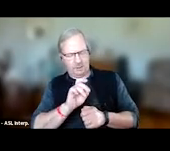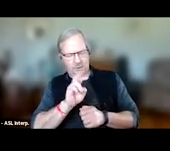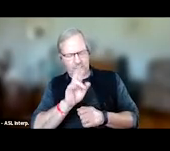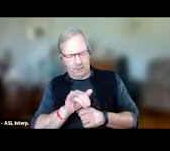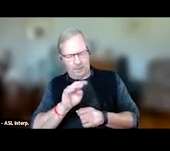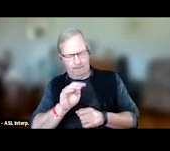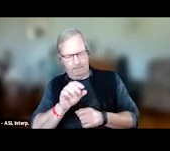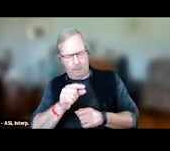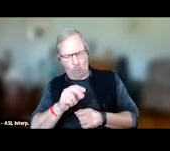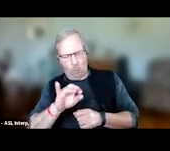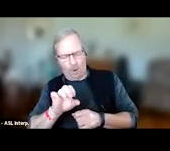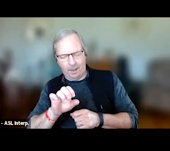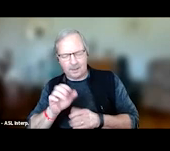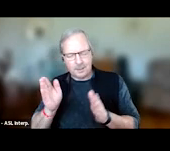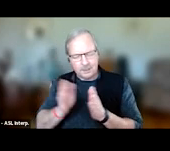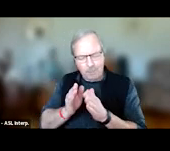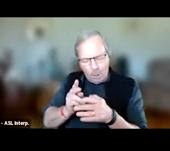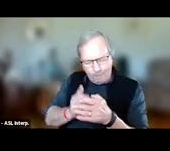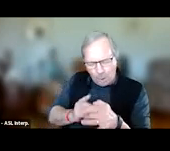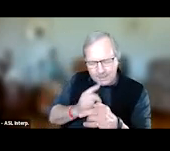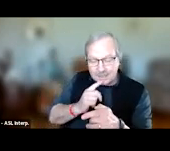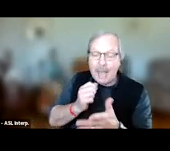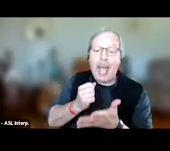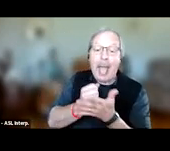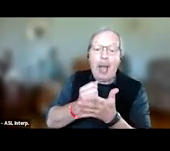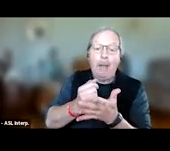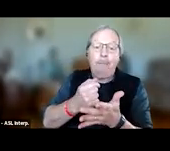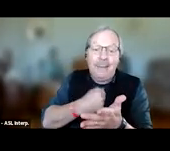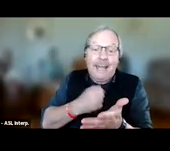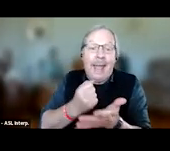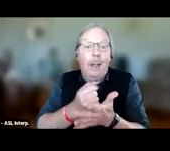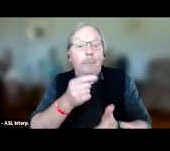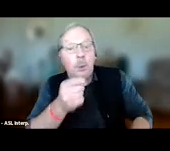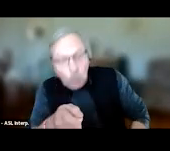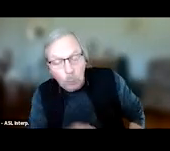where it's a little scene where he says, "Help me help you, help me help you." Well, I want to thank you